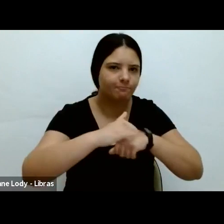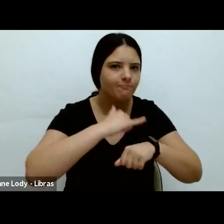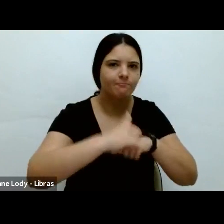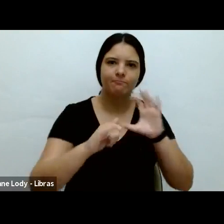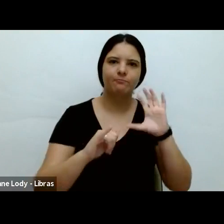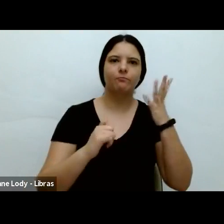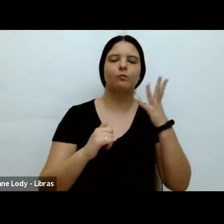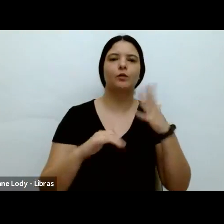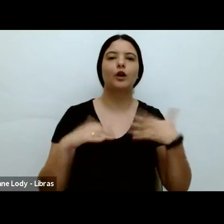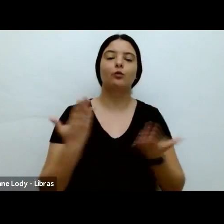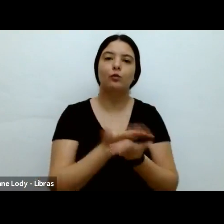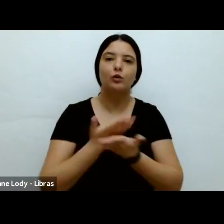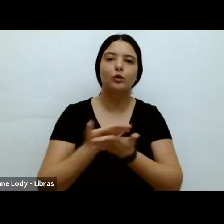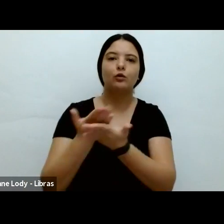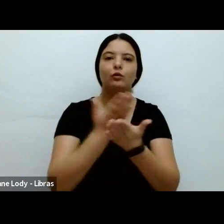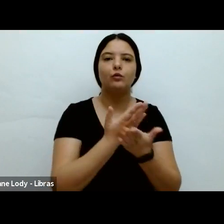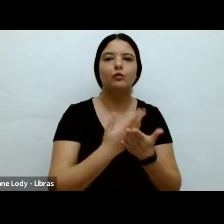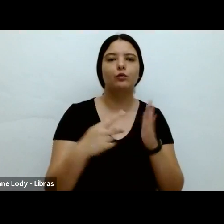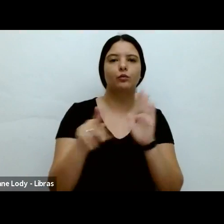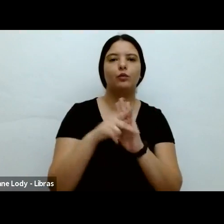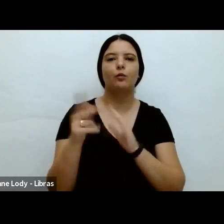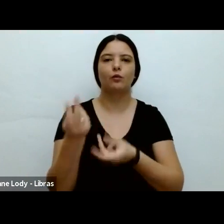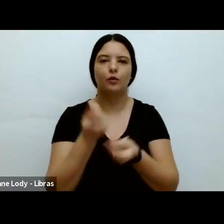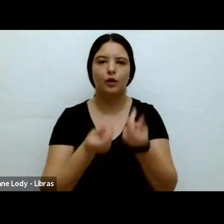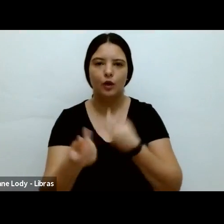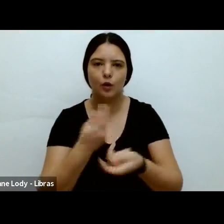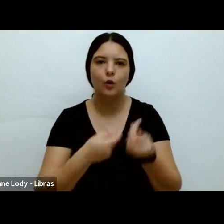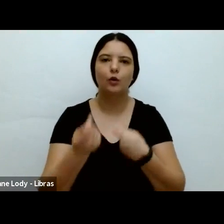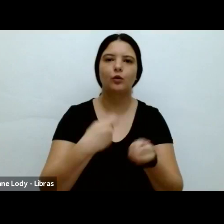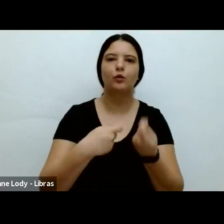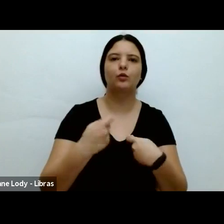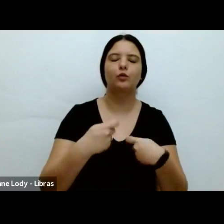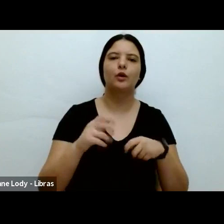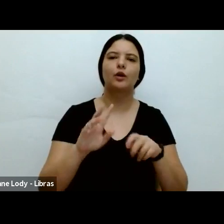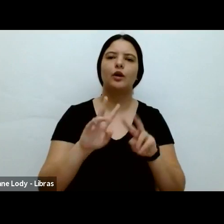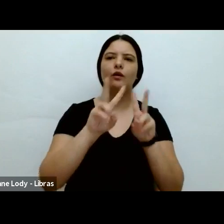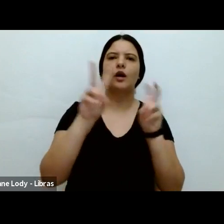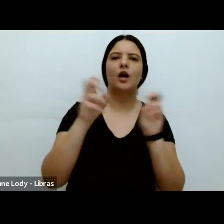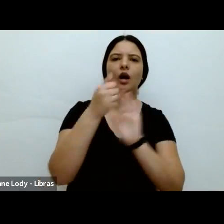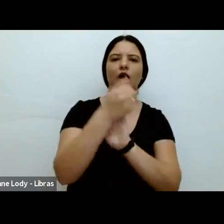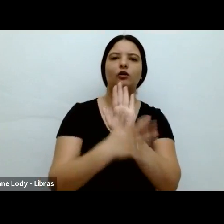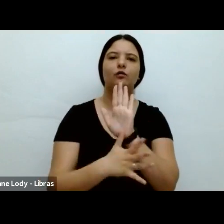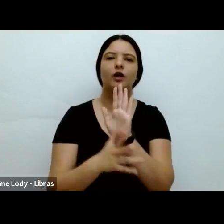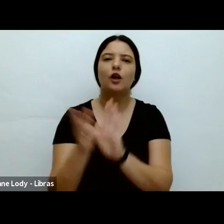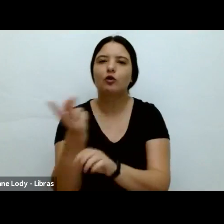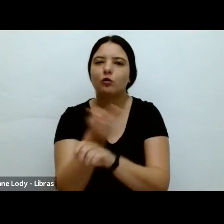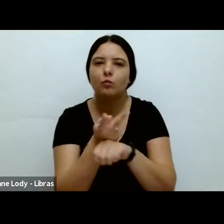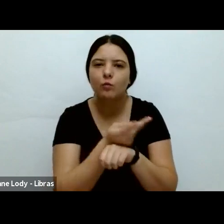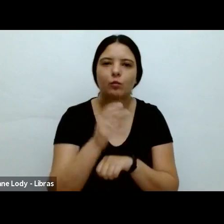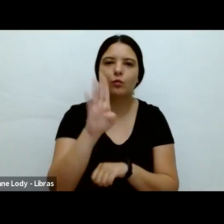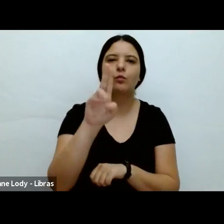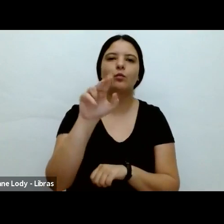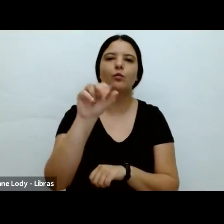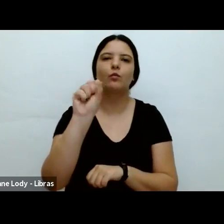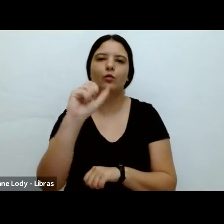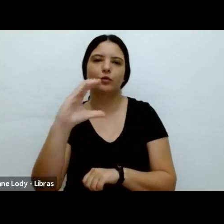Lead studies, these all Lead studies, this is also often called search activity.